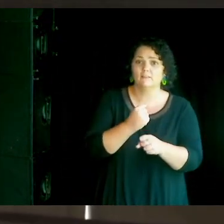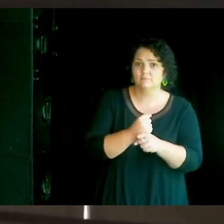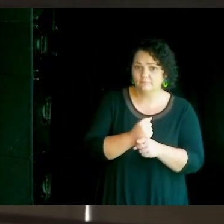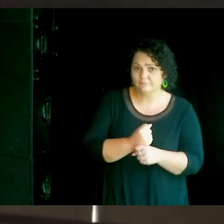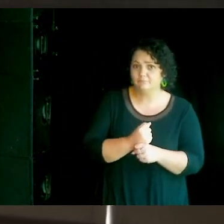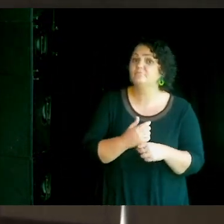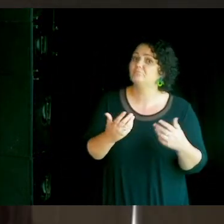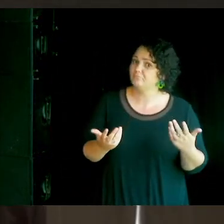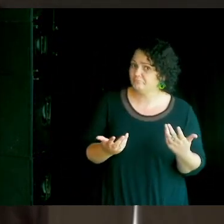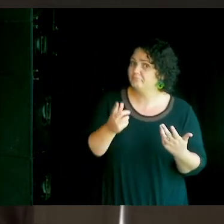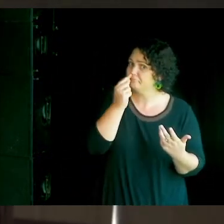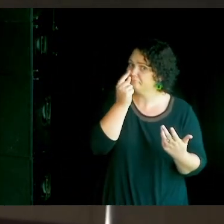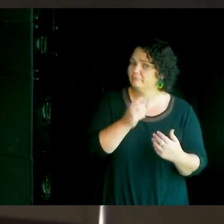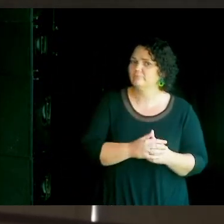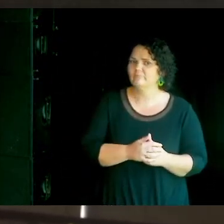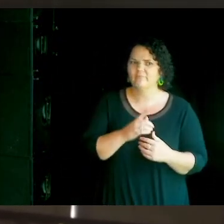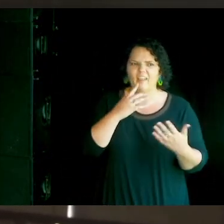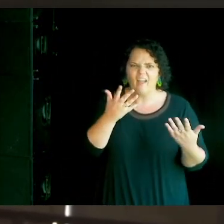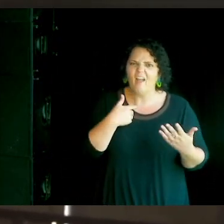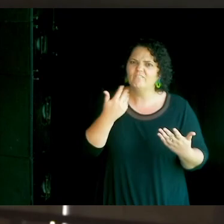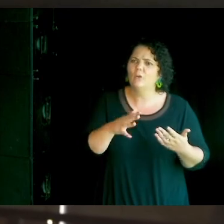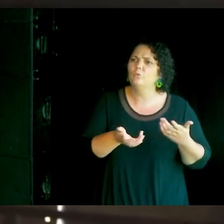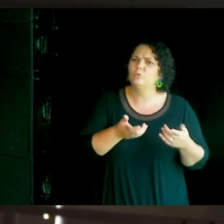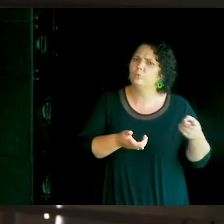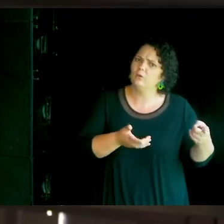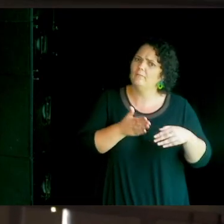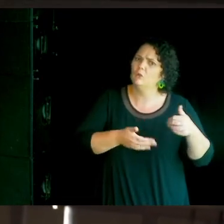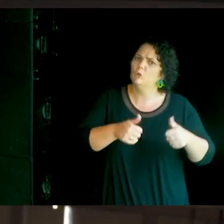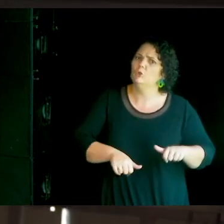it yes because when I look it's depending on the consistency because I feel like the tromale has